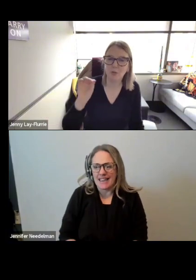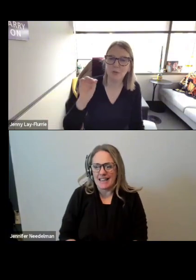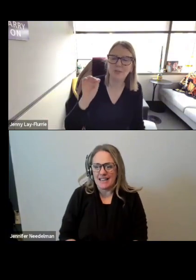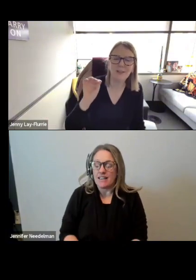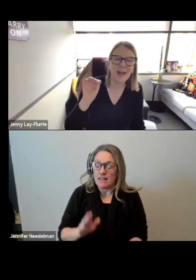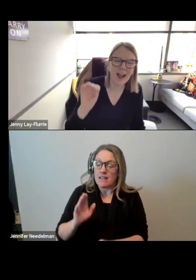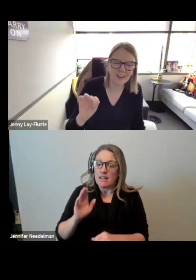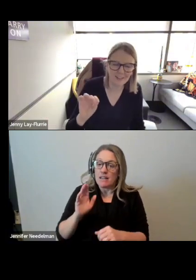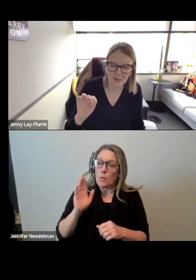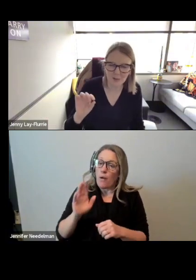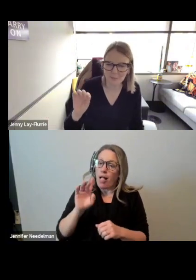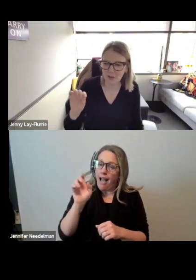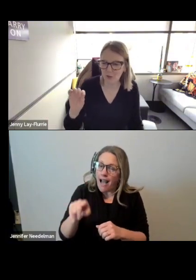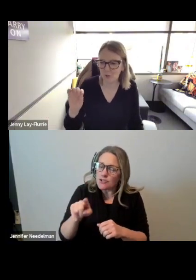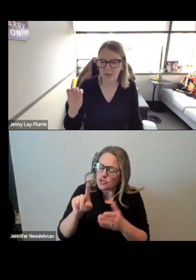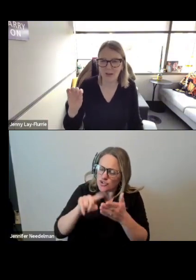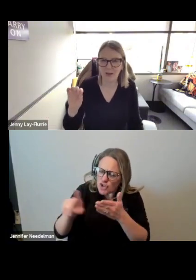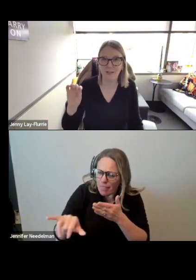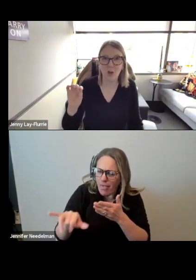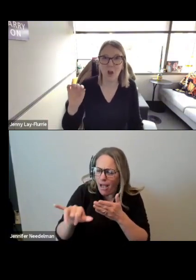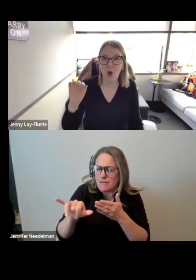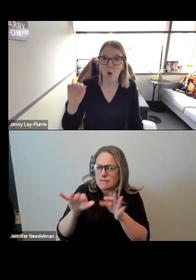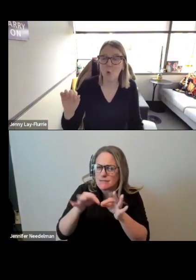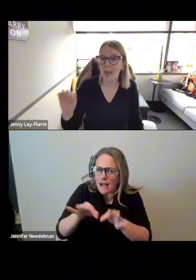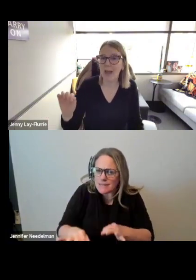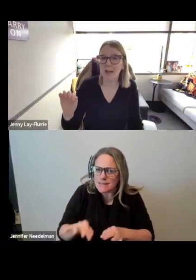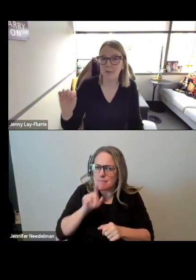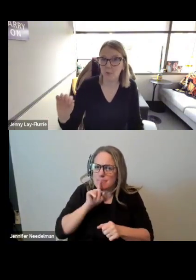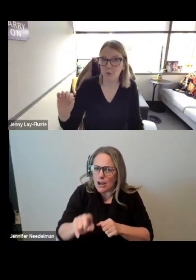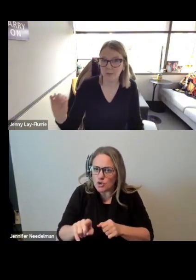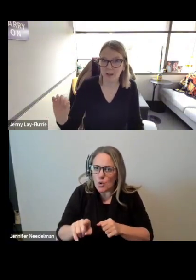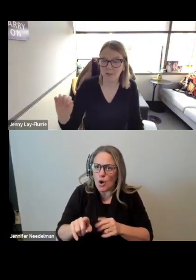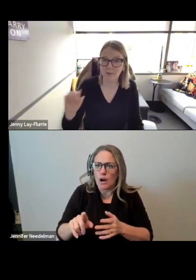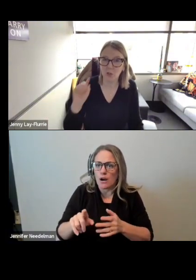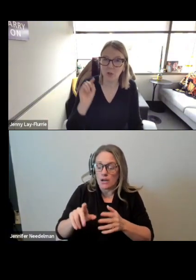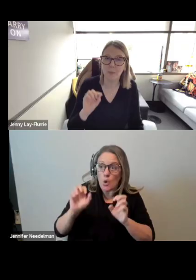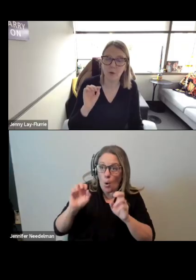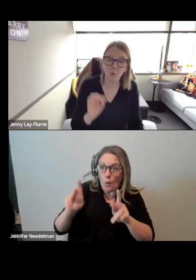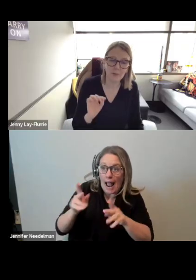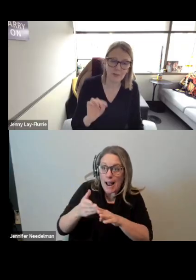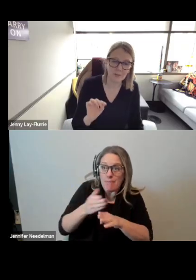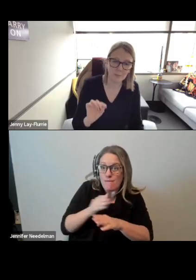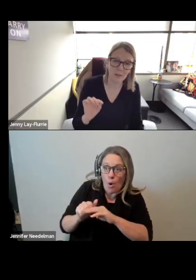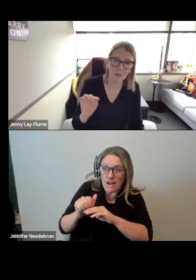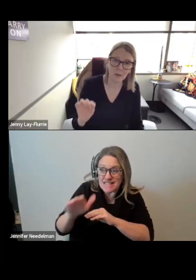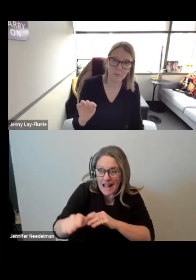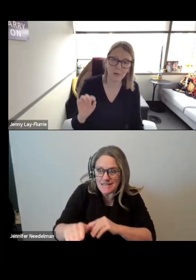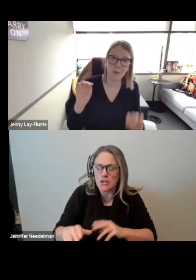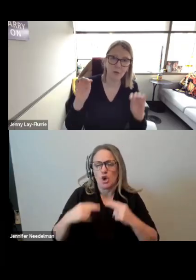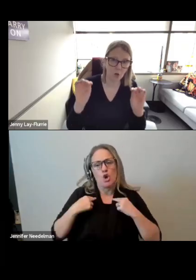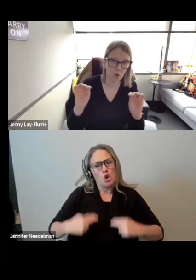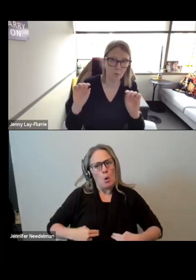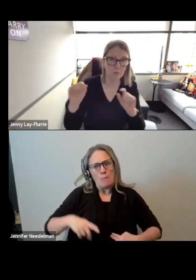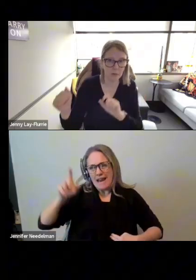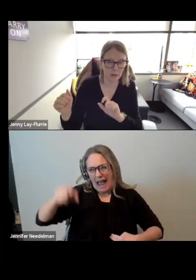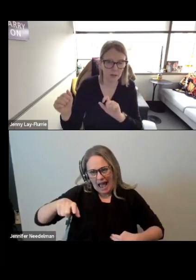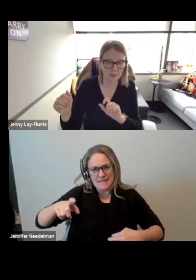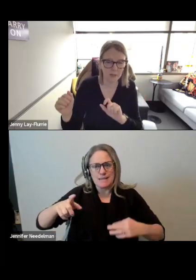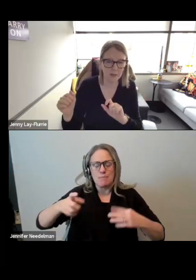It will still ask you to make sure that it is okay before it sends. The human always has to be in the loop, co-pilot,